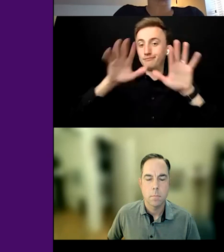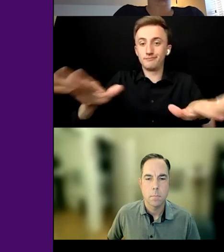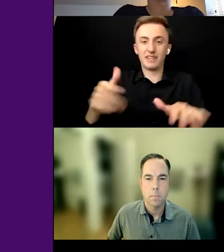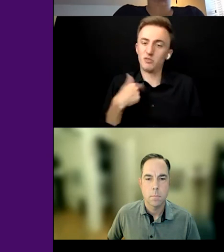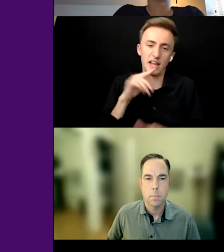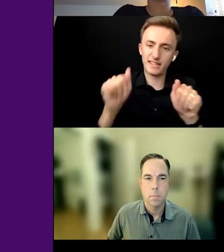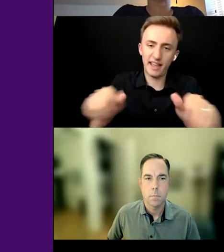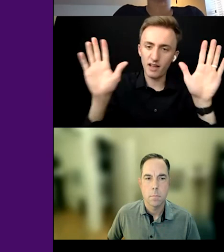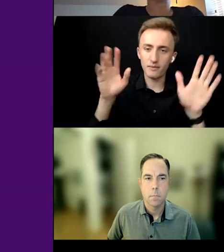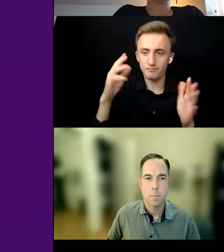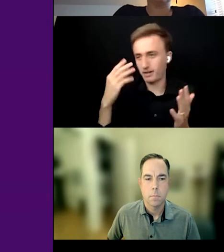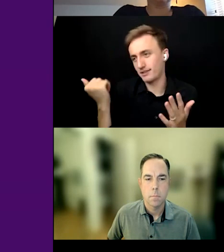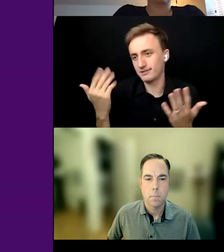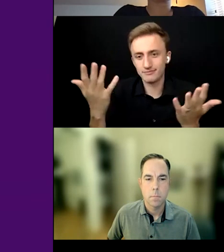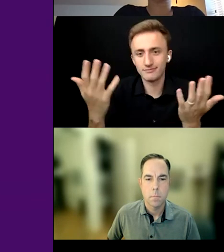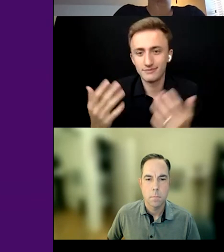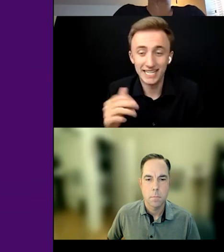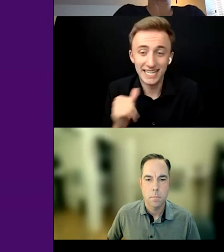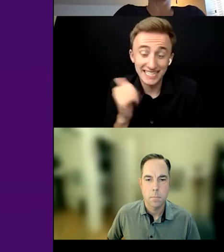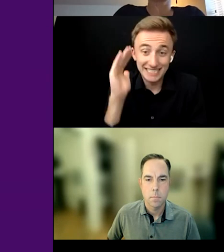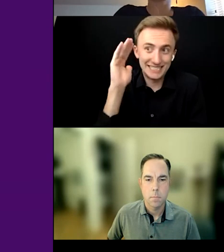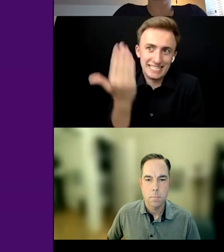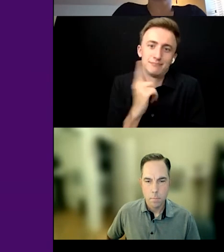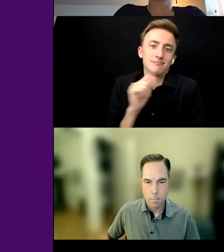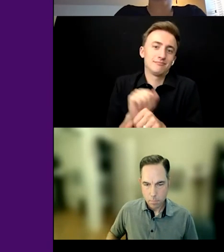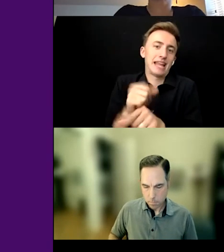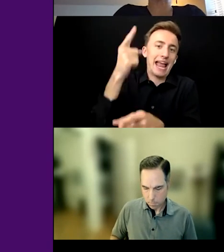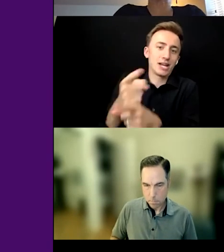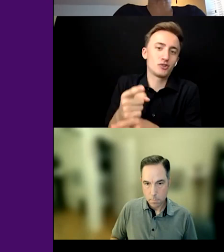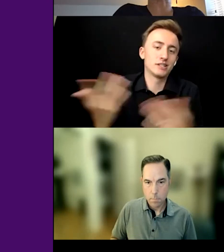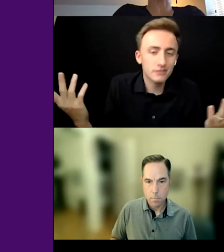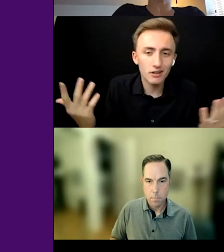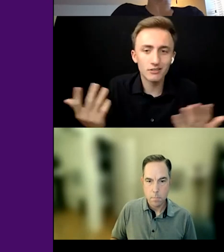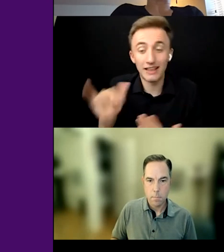just did not ever seem to be accurate. And that's the inherent problem right now. I